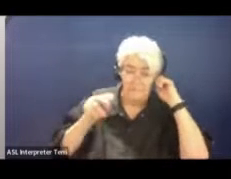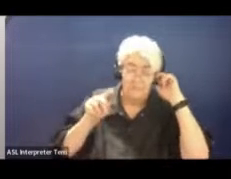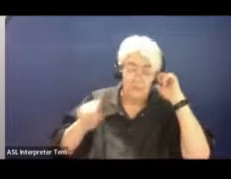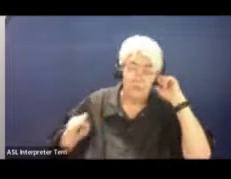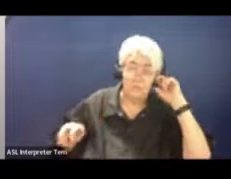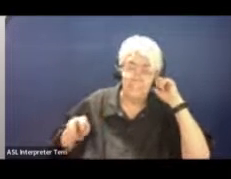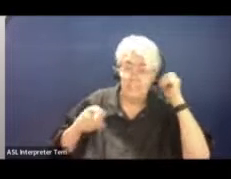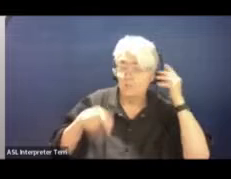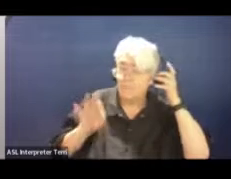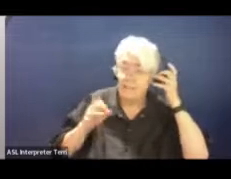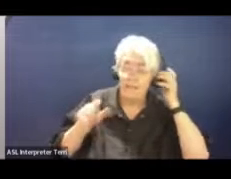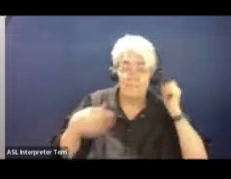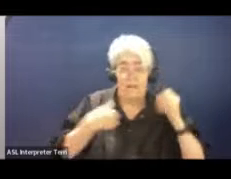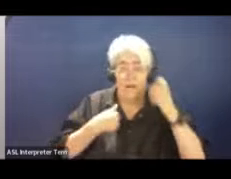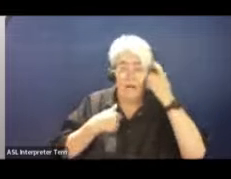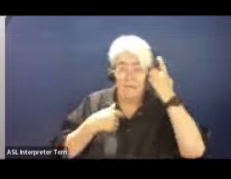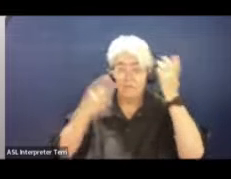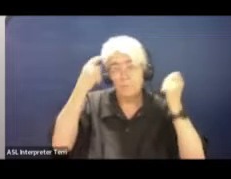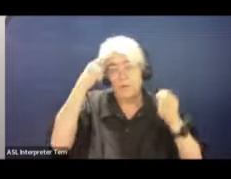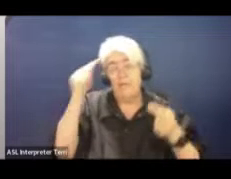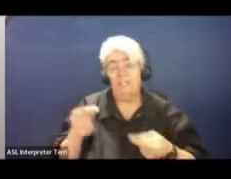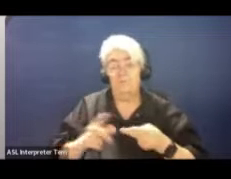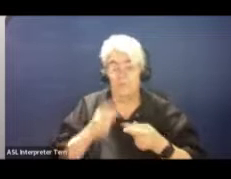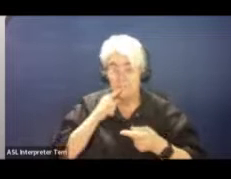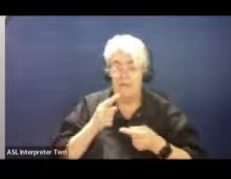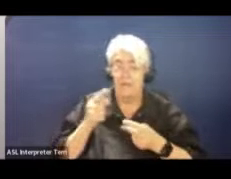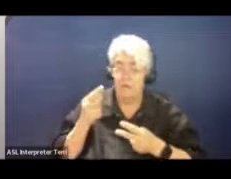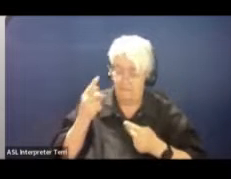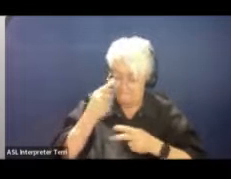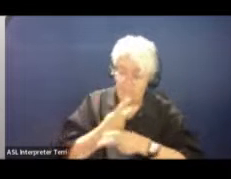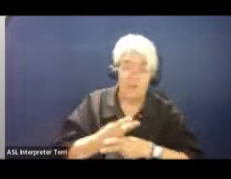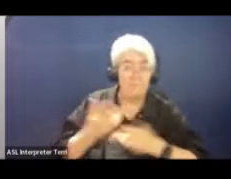they want to engage in our resources and our services. And we have some pretty high level